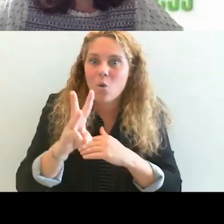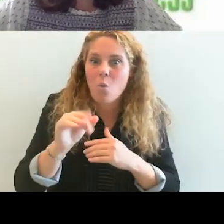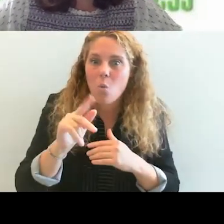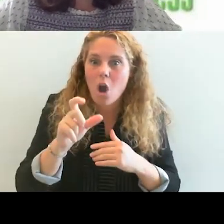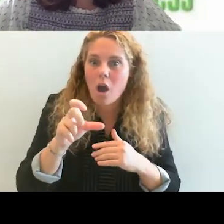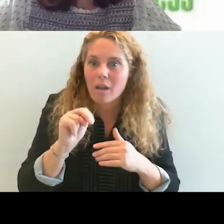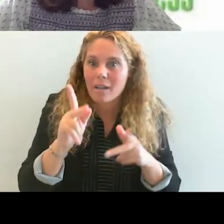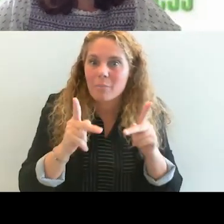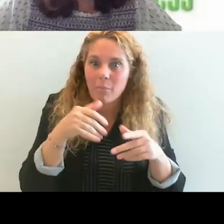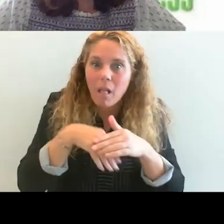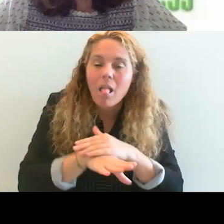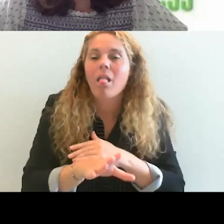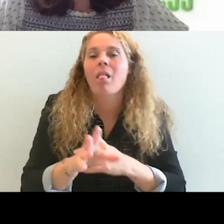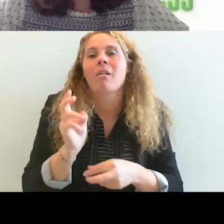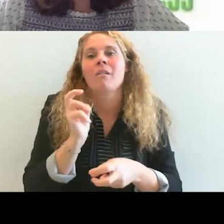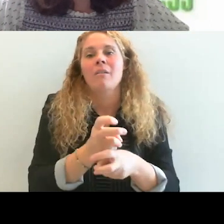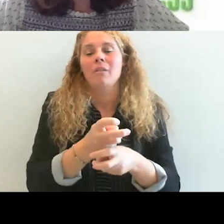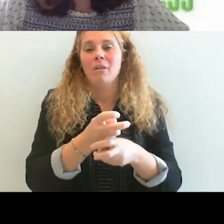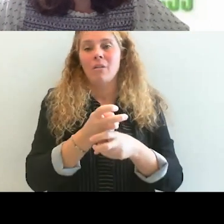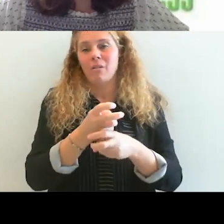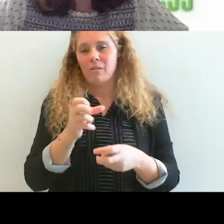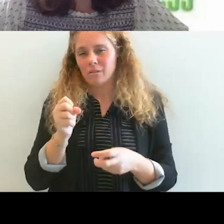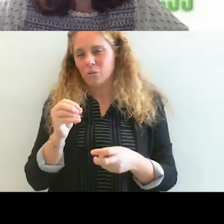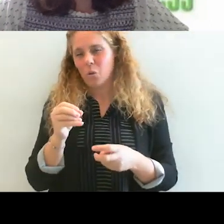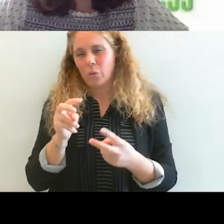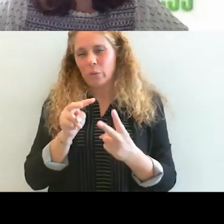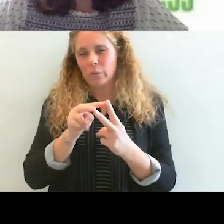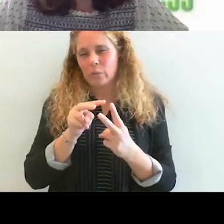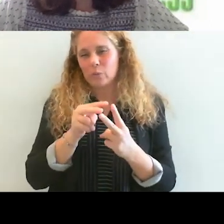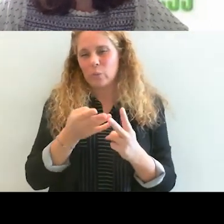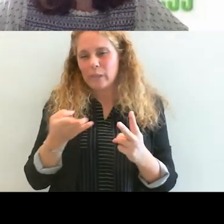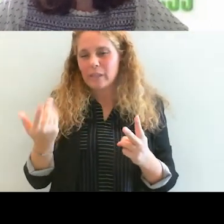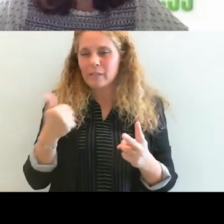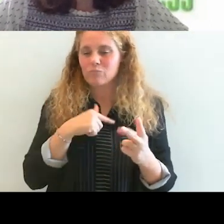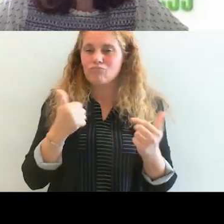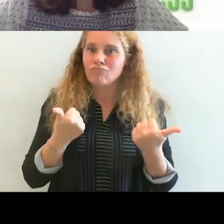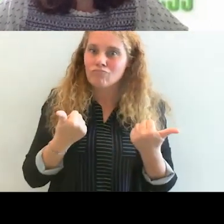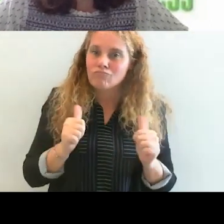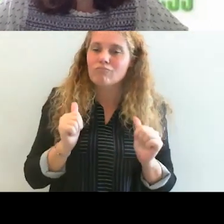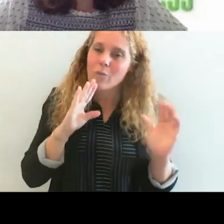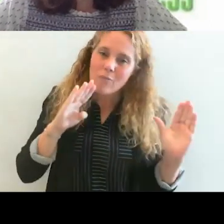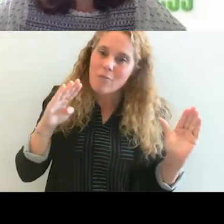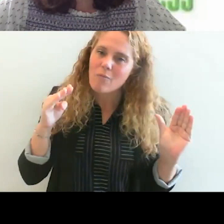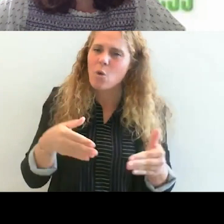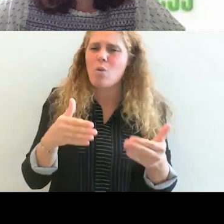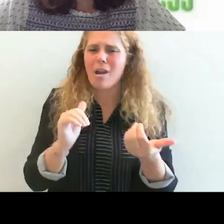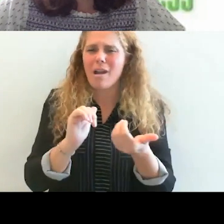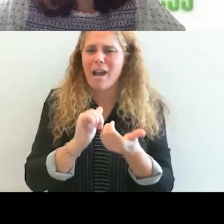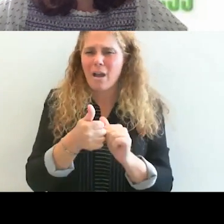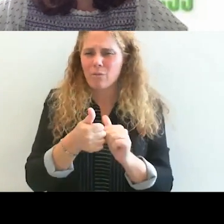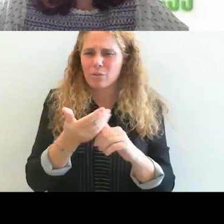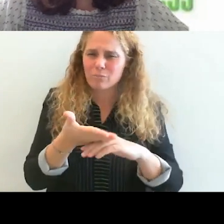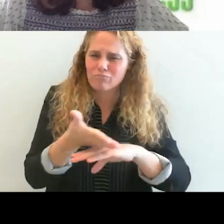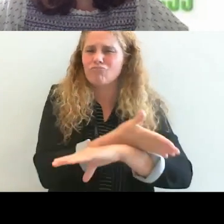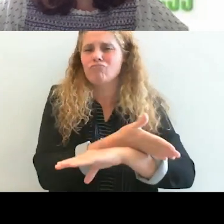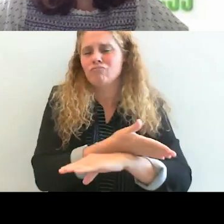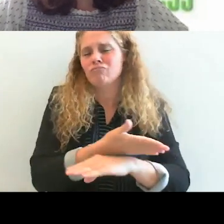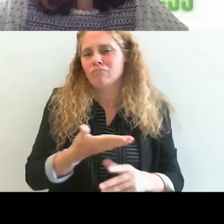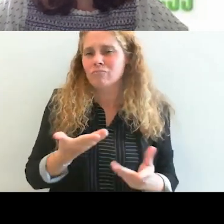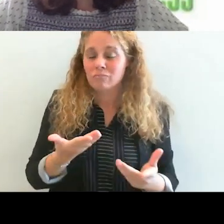SO THOSE ARE THINGS THAT WE ARE TRYING TO FOCUS ON MAKING THAT BETTER.